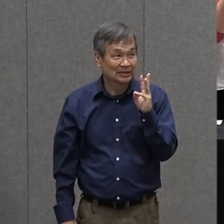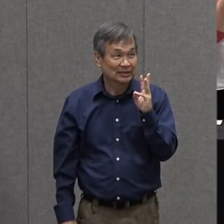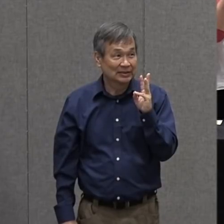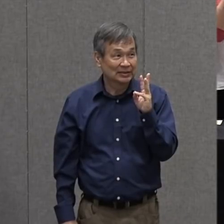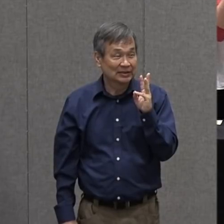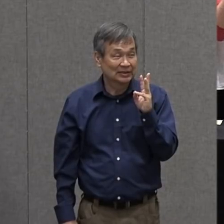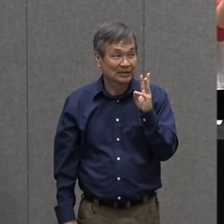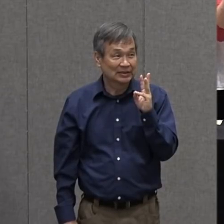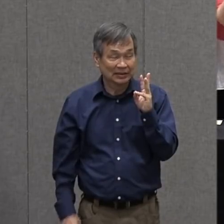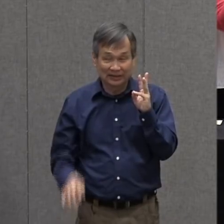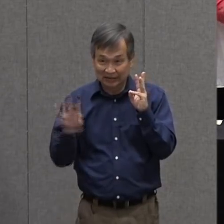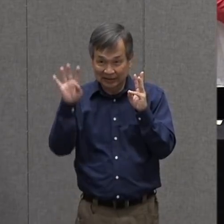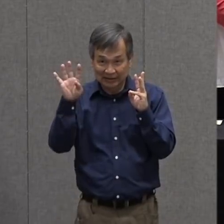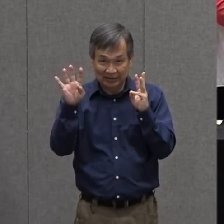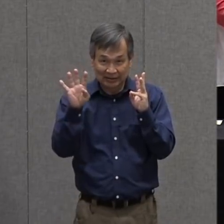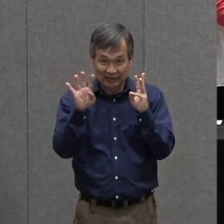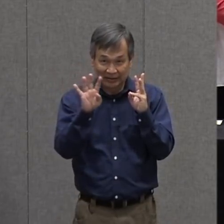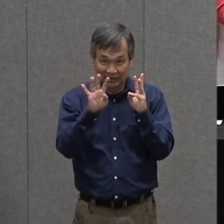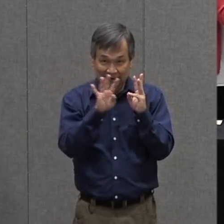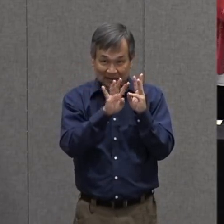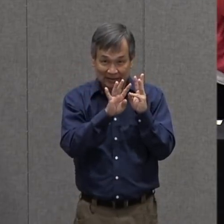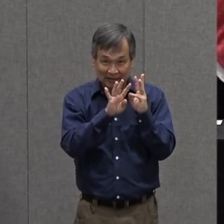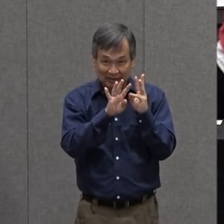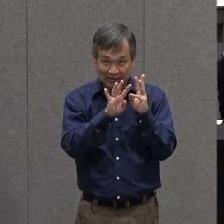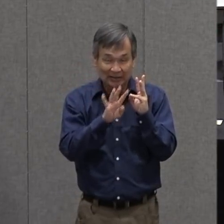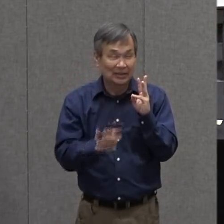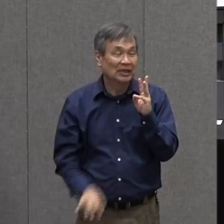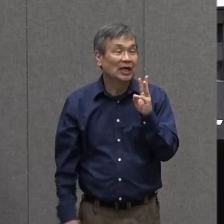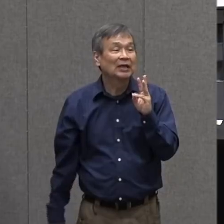Six plus four, I know my compliments. Six plus four is 10.